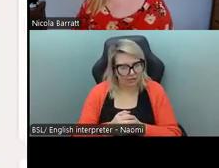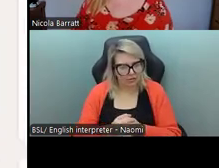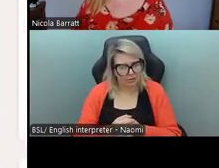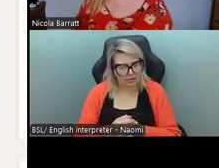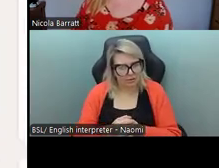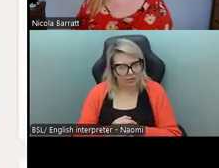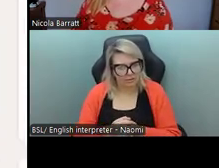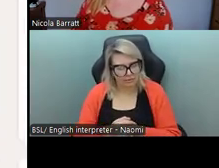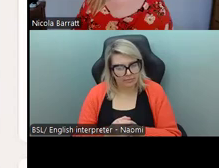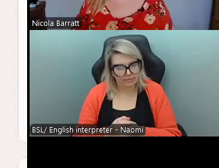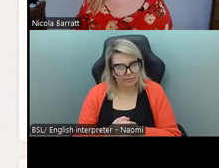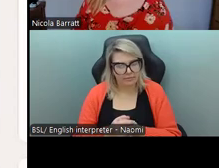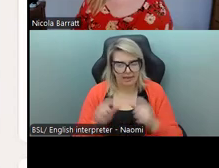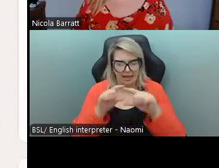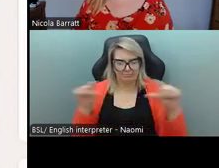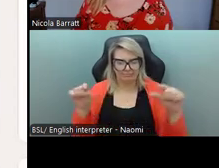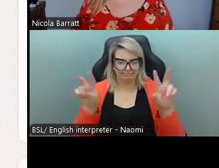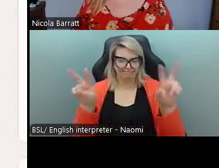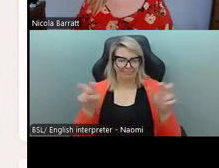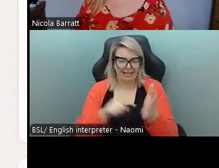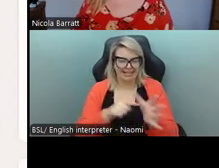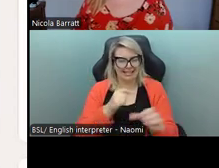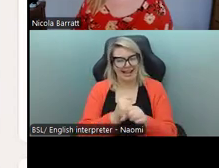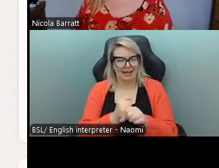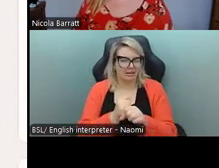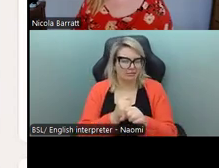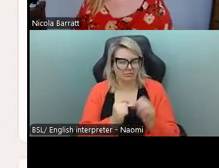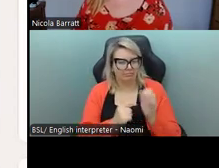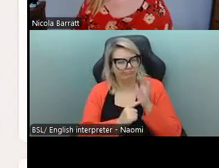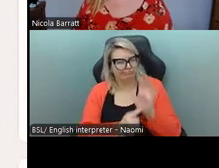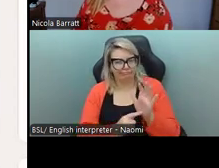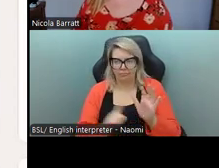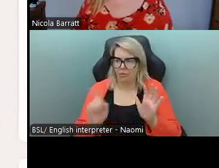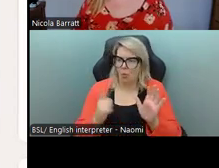You can add in a tagline. This tells LinkedIn who you are, what you do.